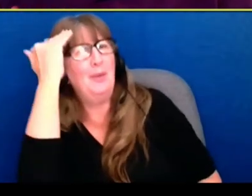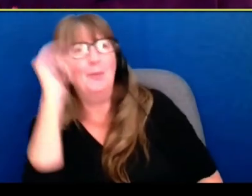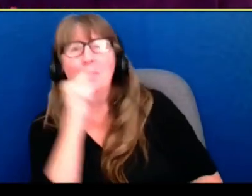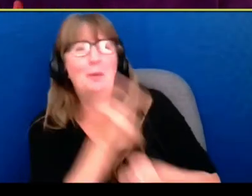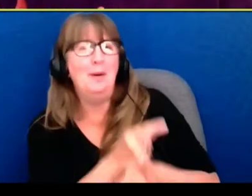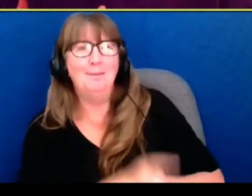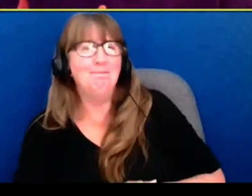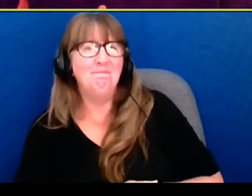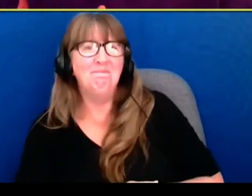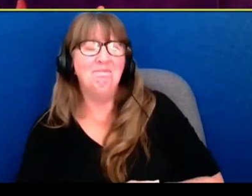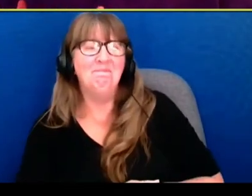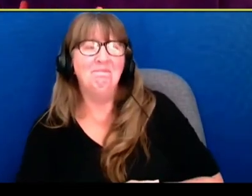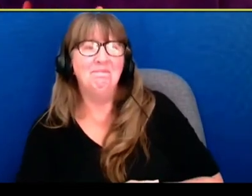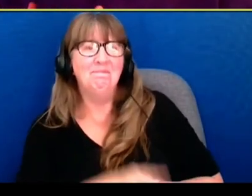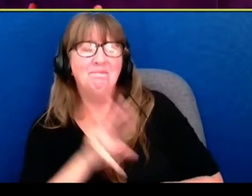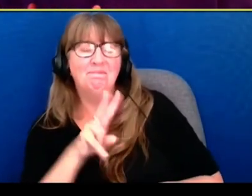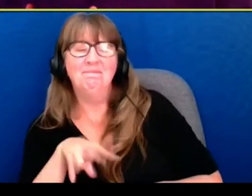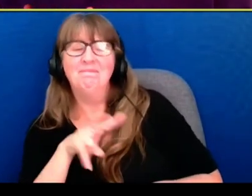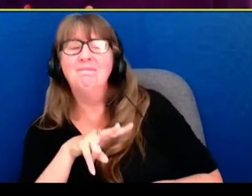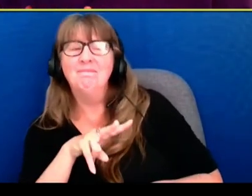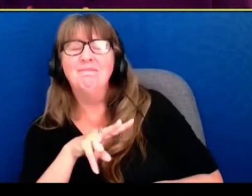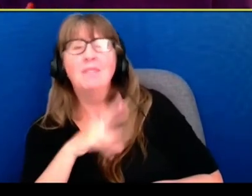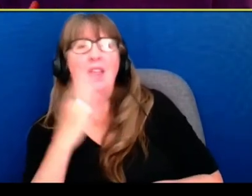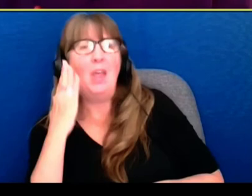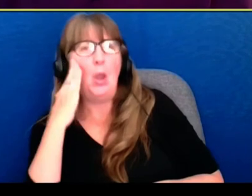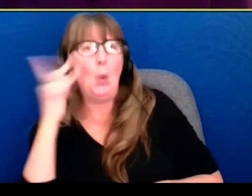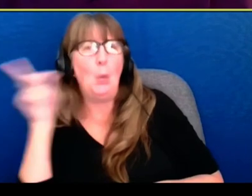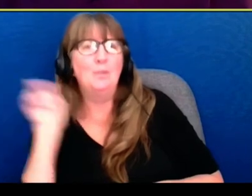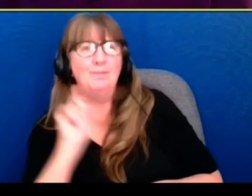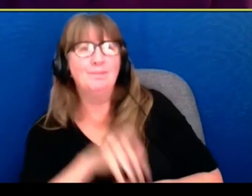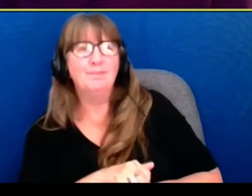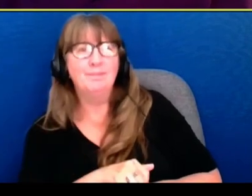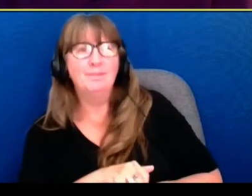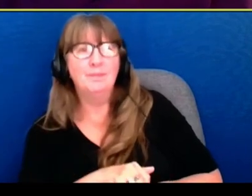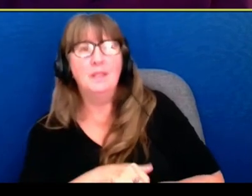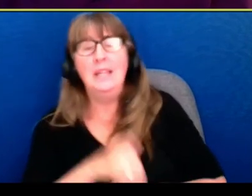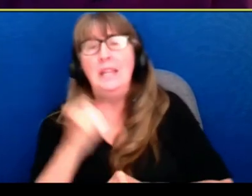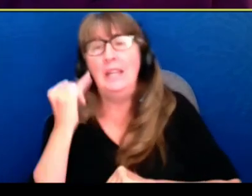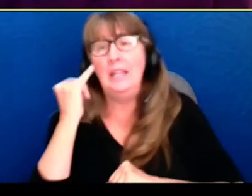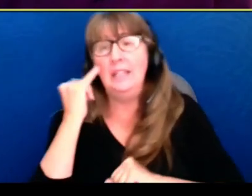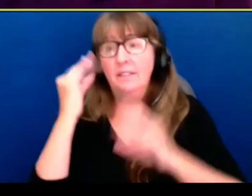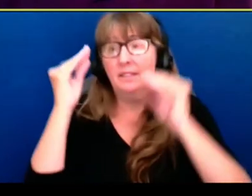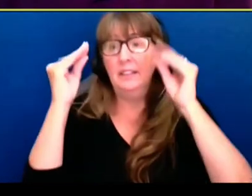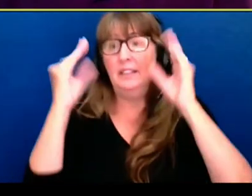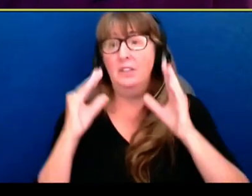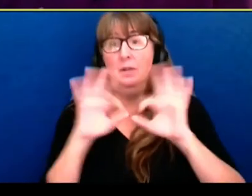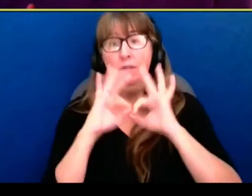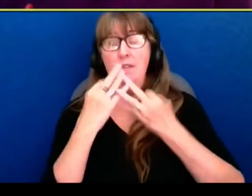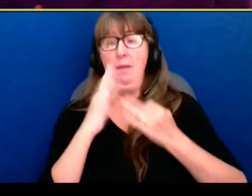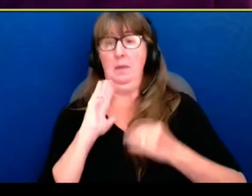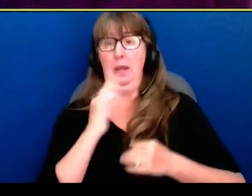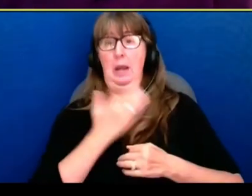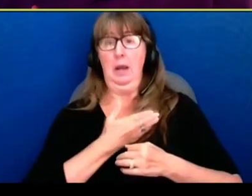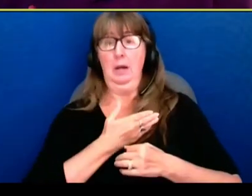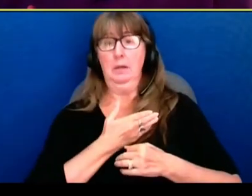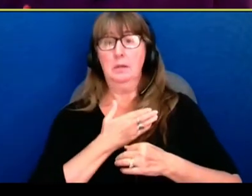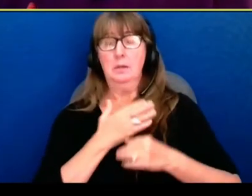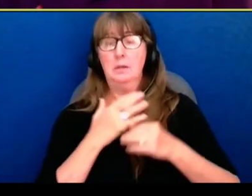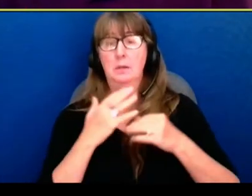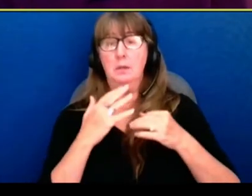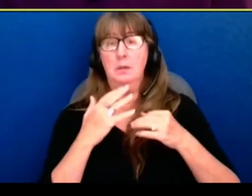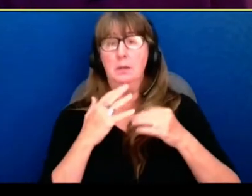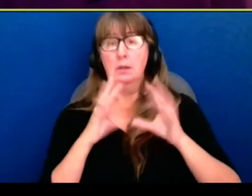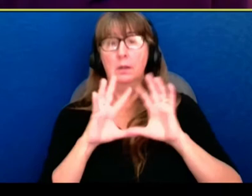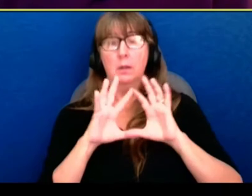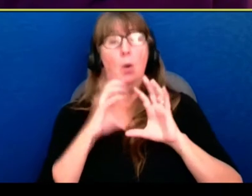The teacher, one of the teachers, in particular that in our family and our world that will always be very dear to us